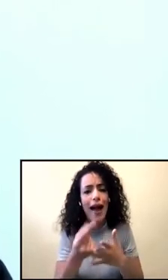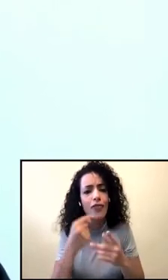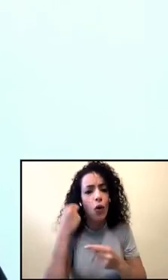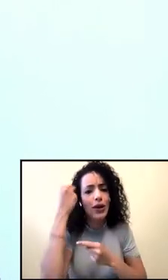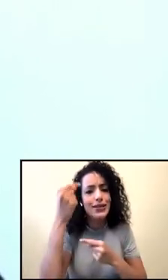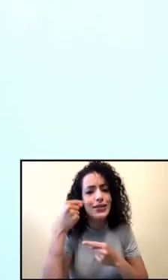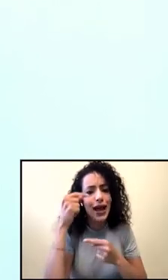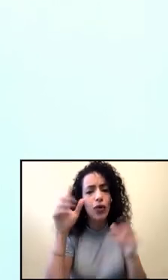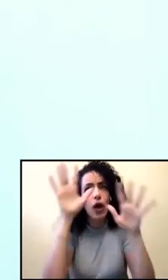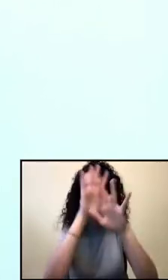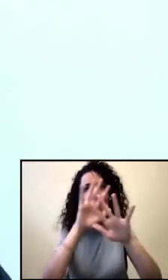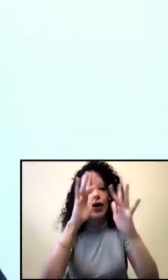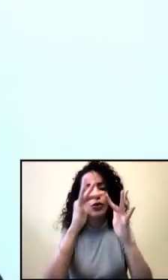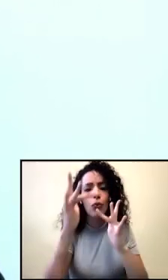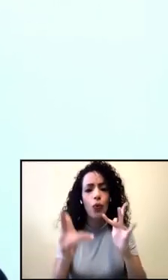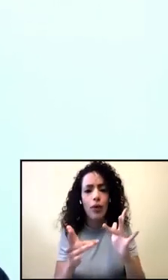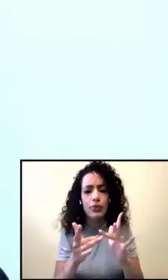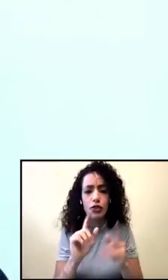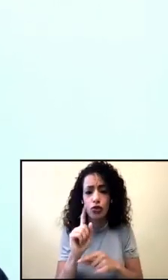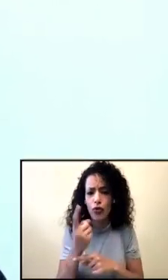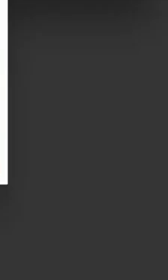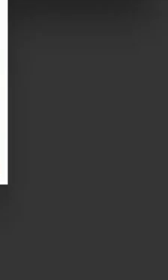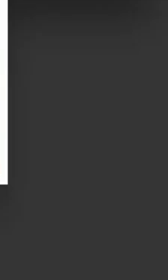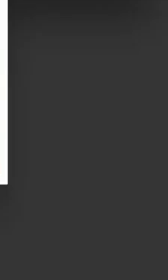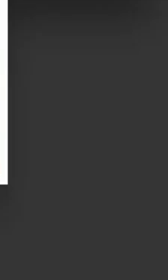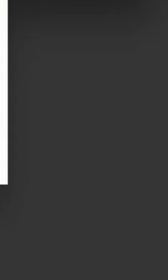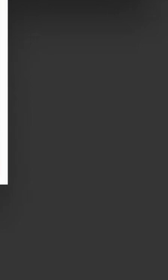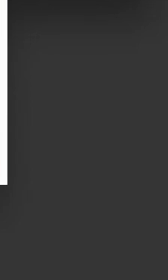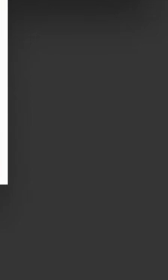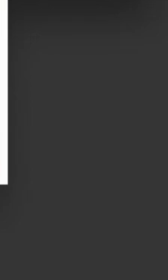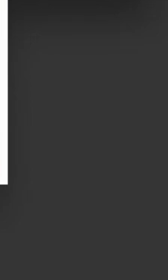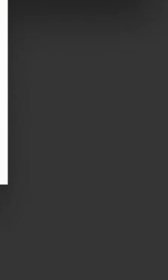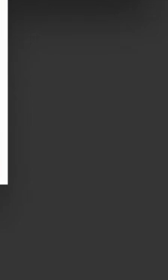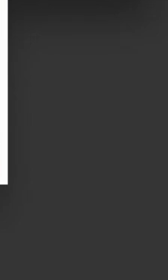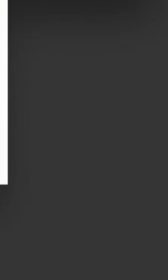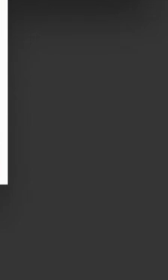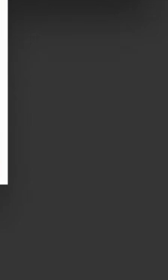So I first wanted to go to Ghazal, and Ghazal I wanted to ask you, so we made that you know,